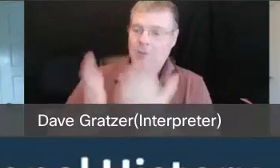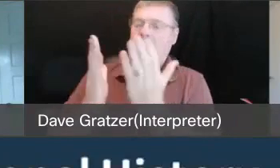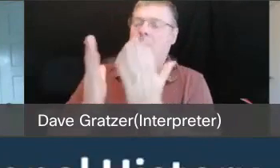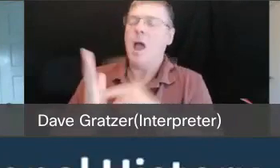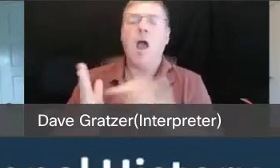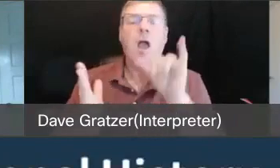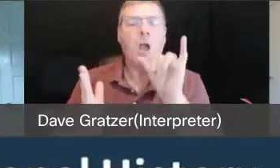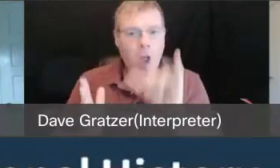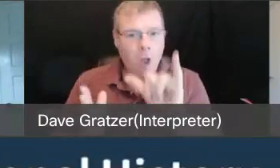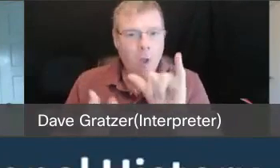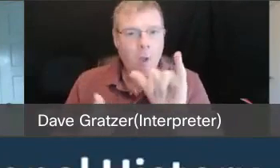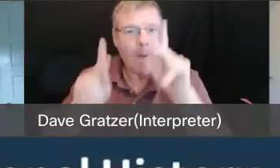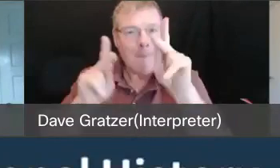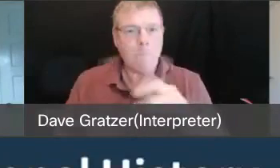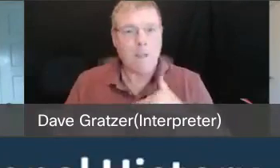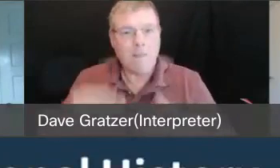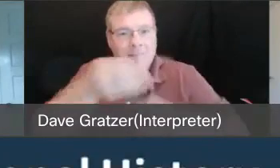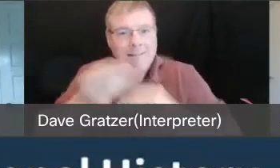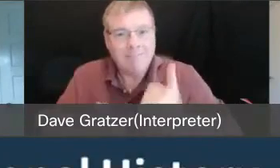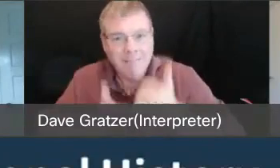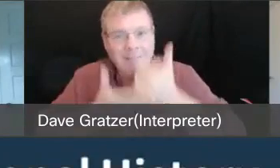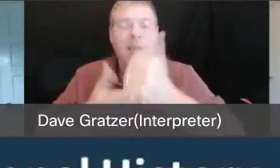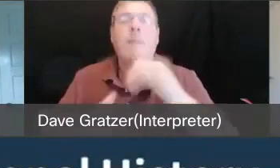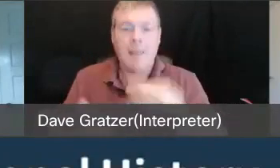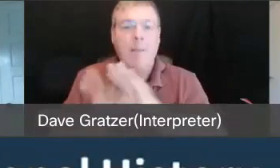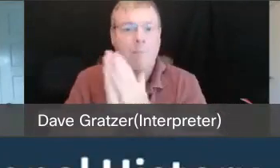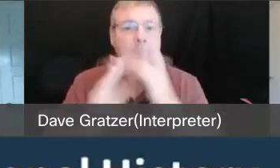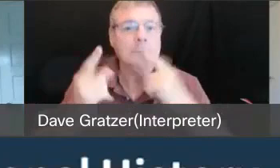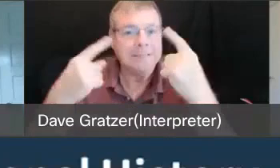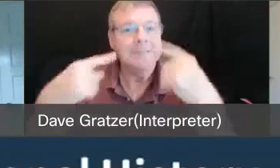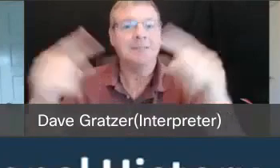was able to have a successful worker time that one time.